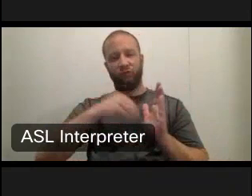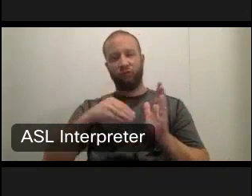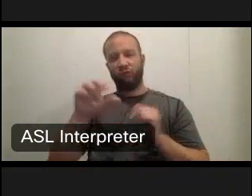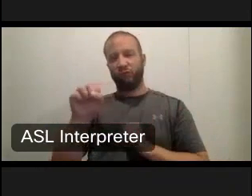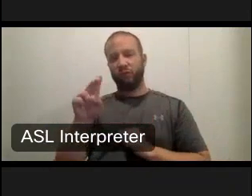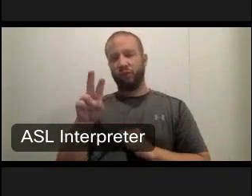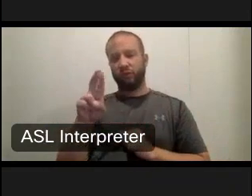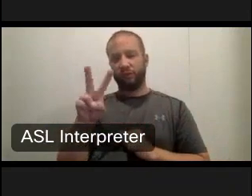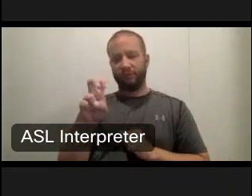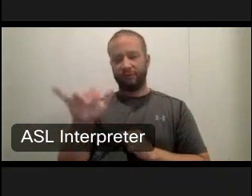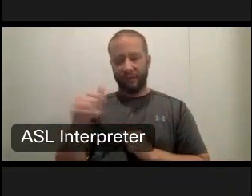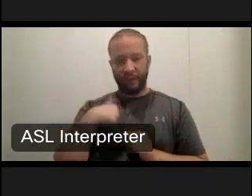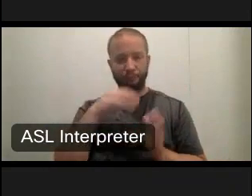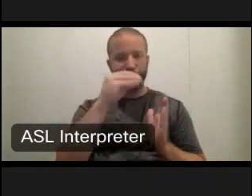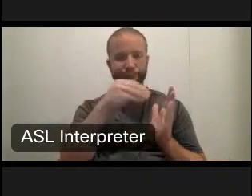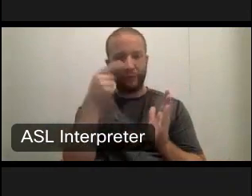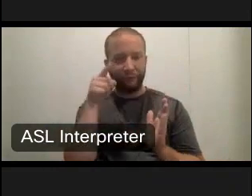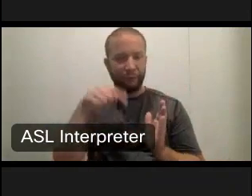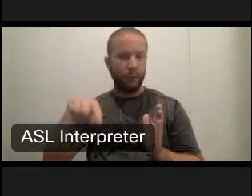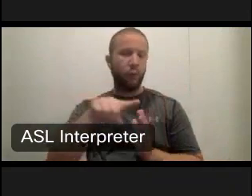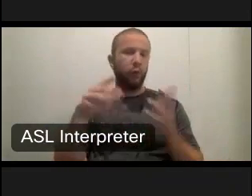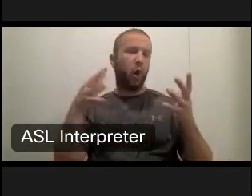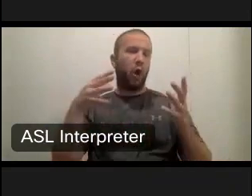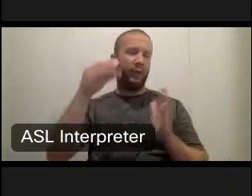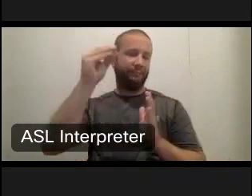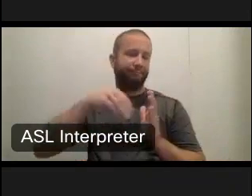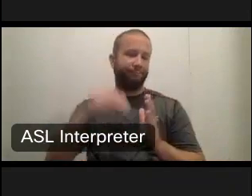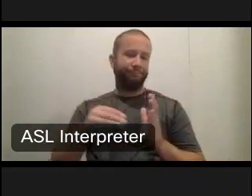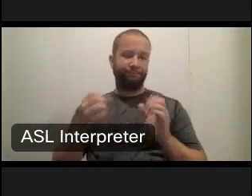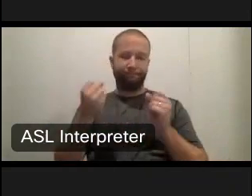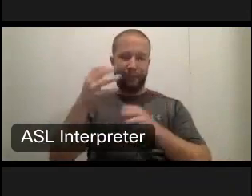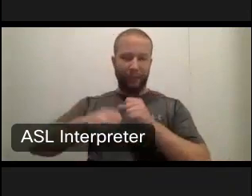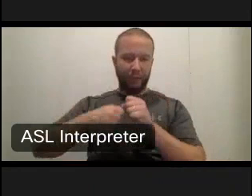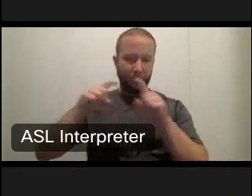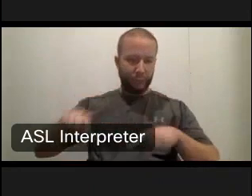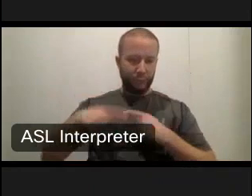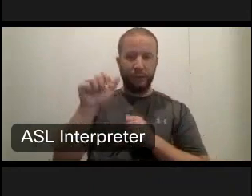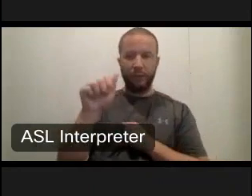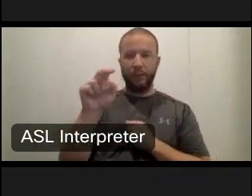um where it was also provided through um conversations with ANC and Civic associations